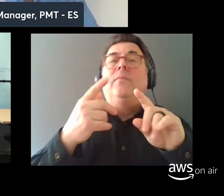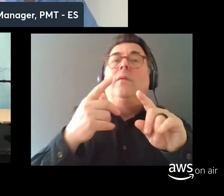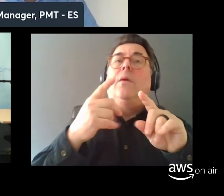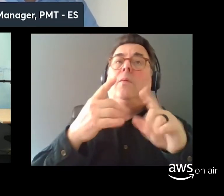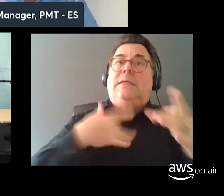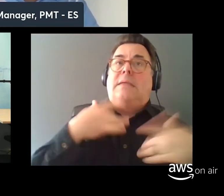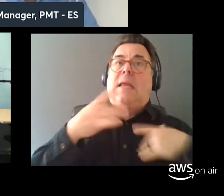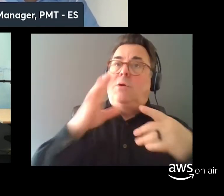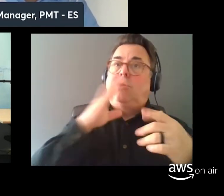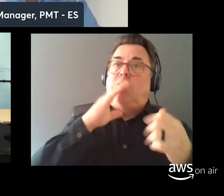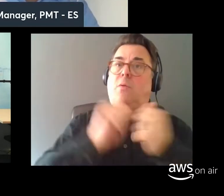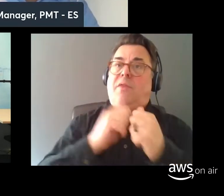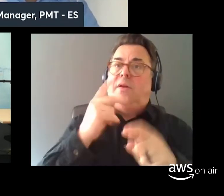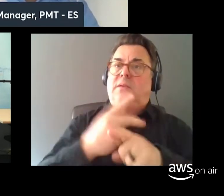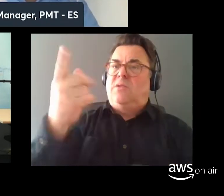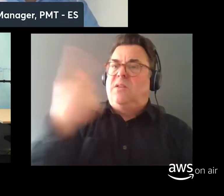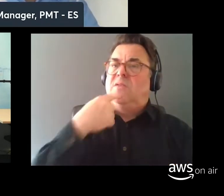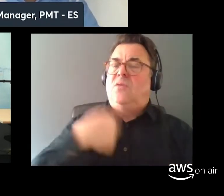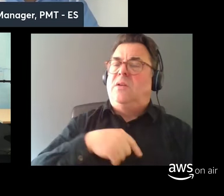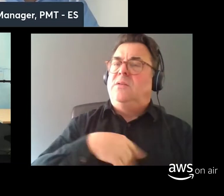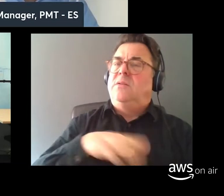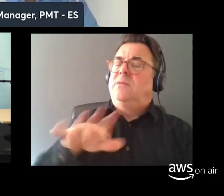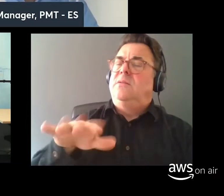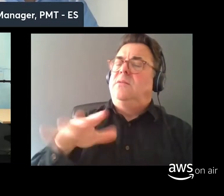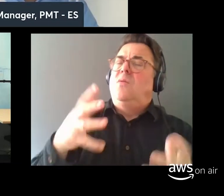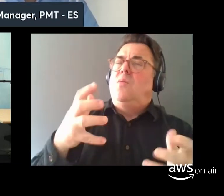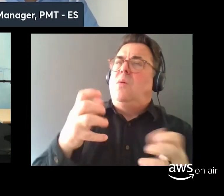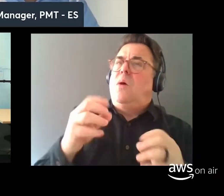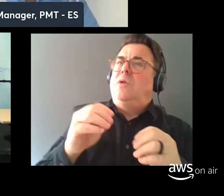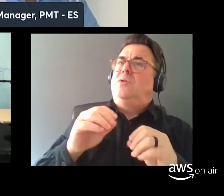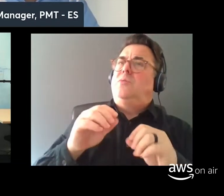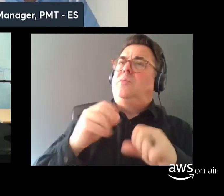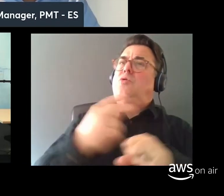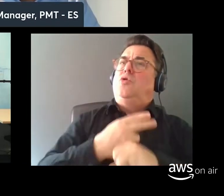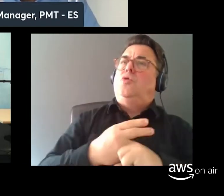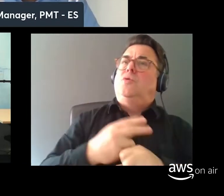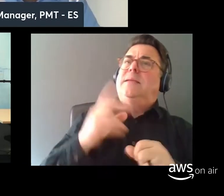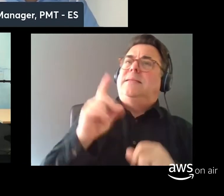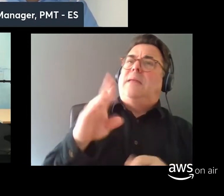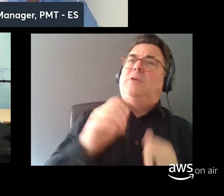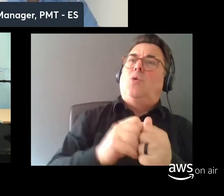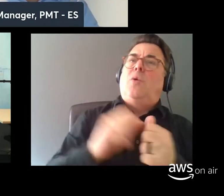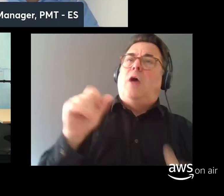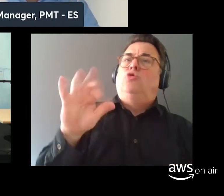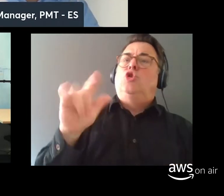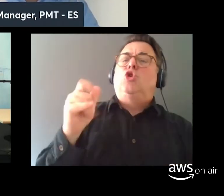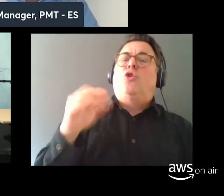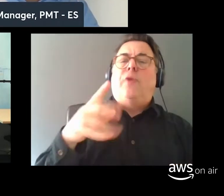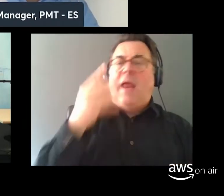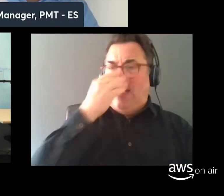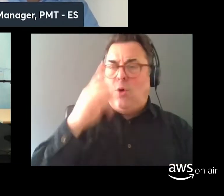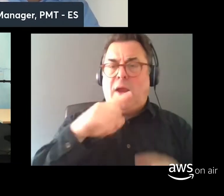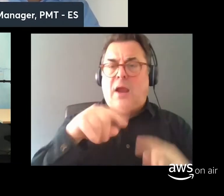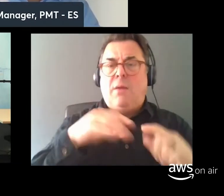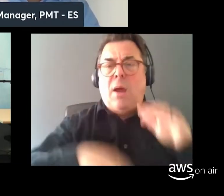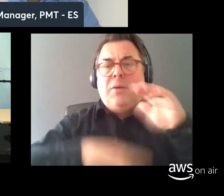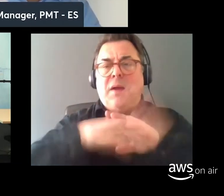they started telling us that they wanted to be able to use a serverless database and not worry about capacity management, even for their most demanding,